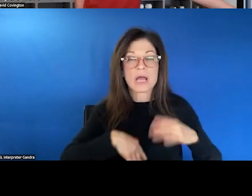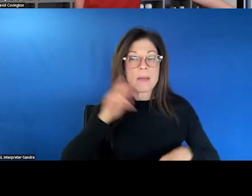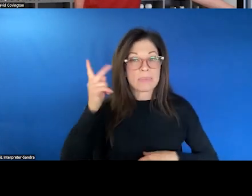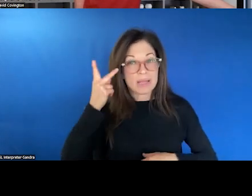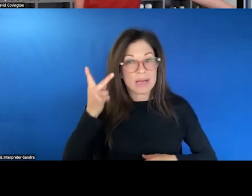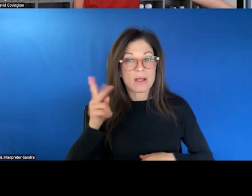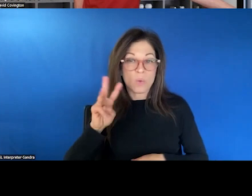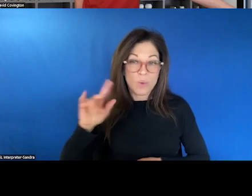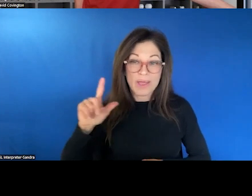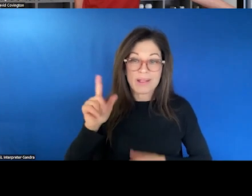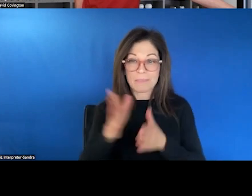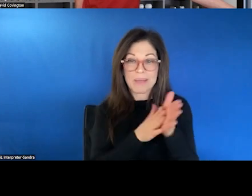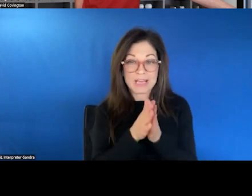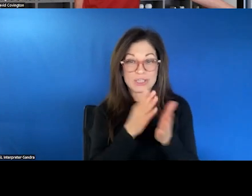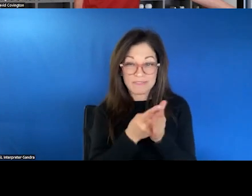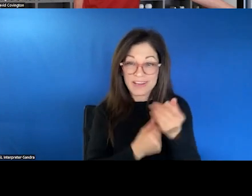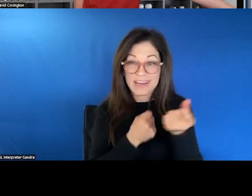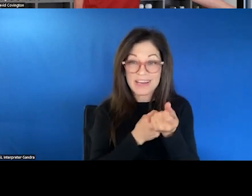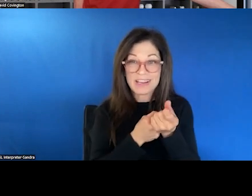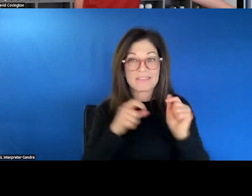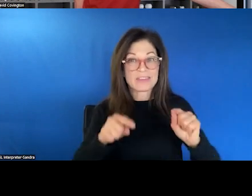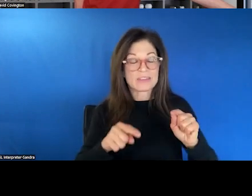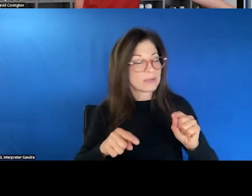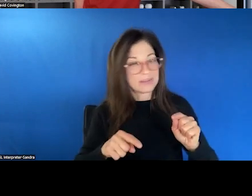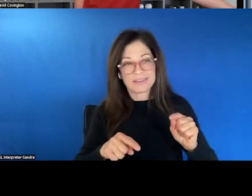OF THIS IS LIKE NONE THAT WE HAVE EVER SEEN. LOOK FORWARD TO